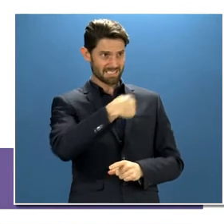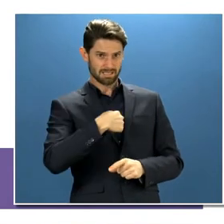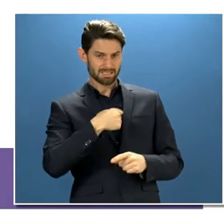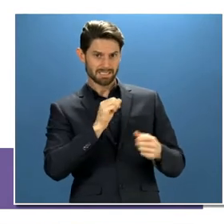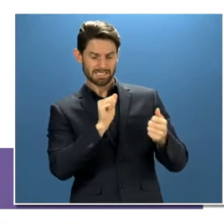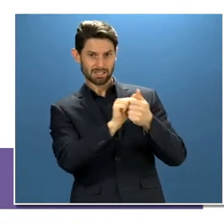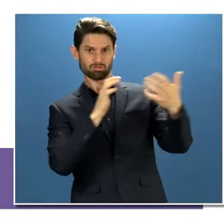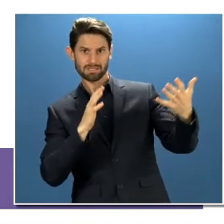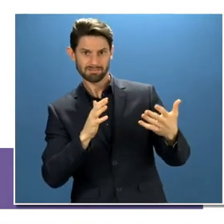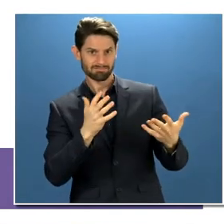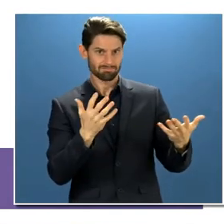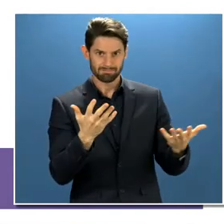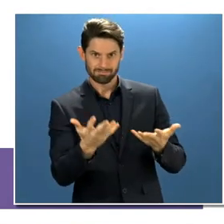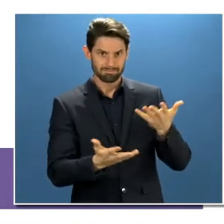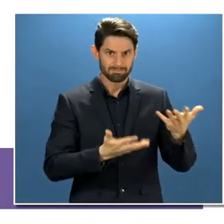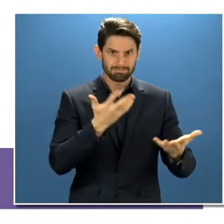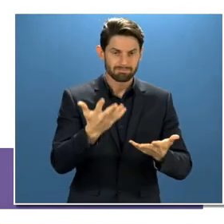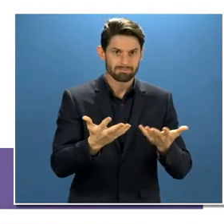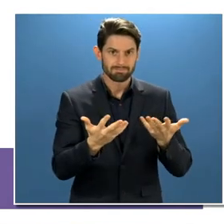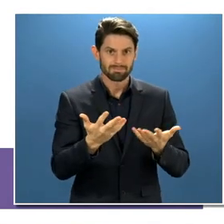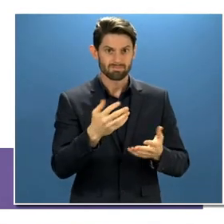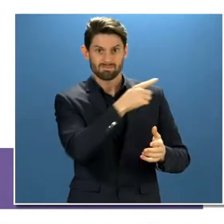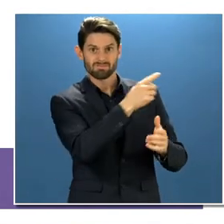So even the adviser didn't help me out.